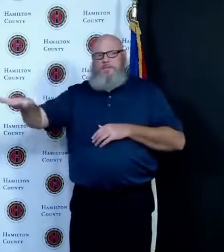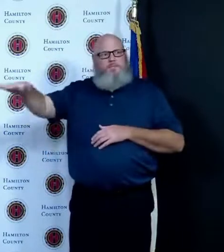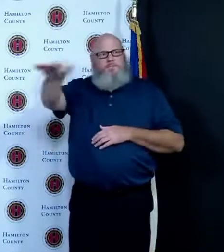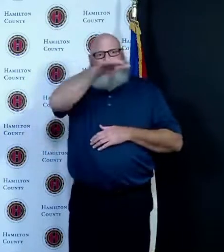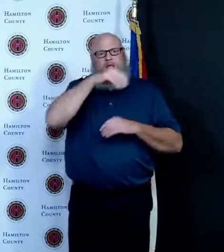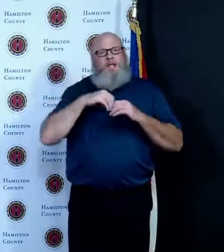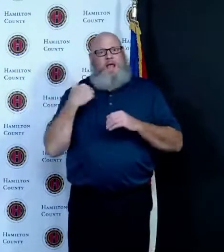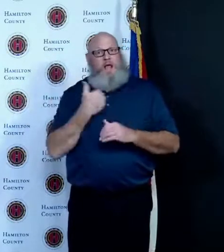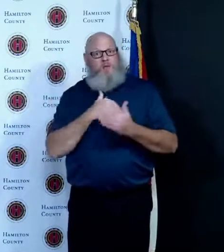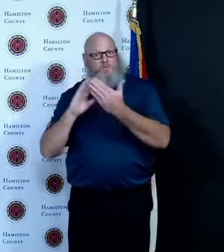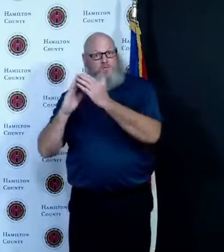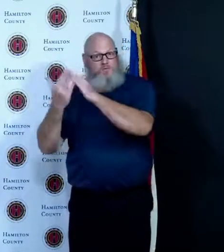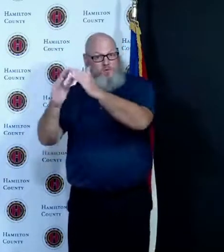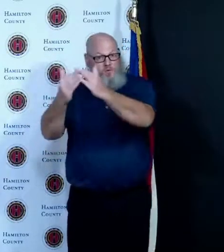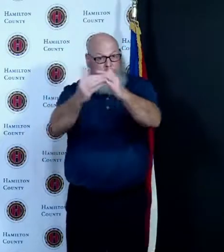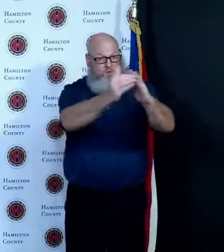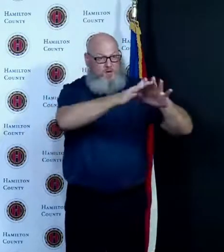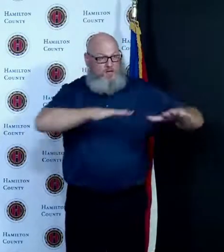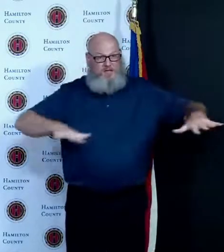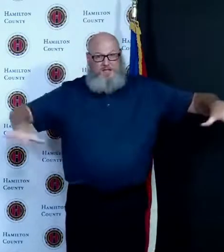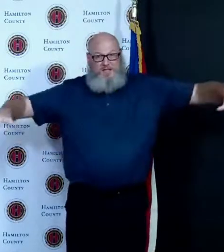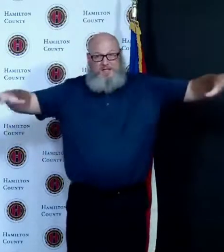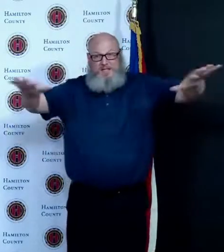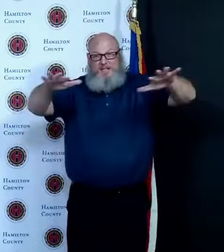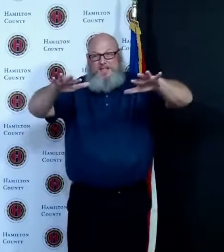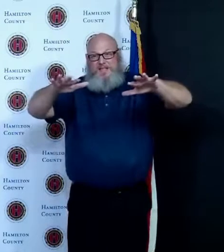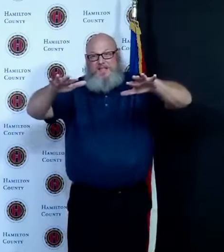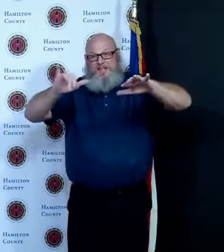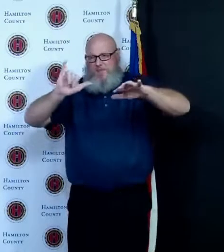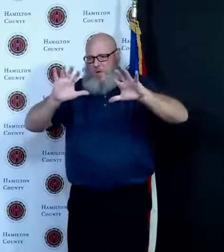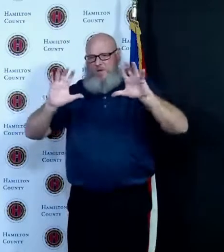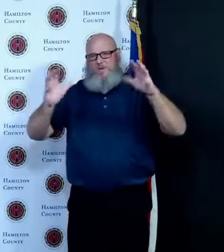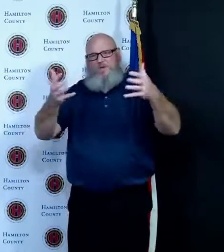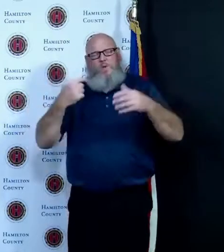that we all get through this people get vaccinated and people stay healthy in the meantime so thank